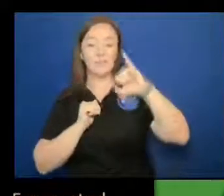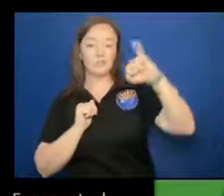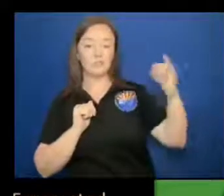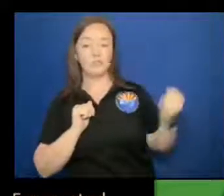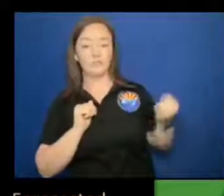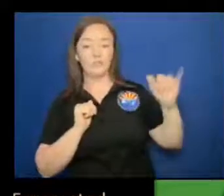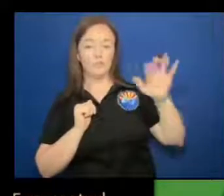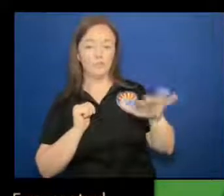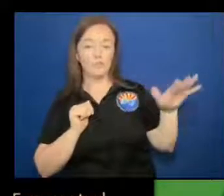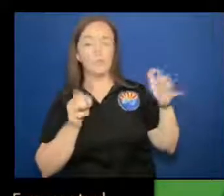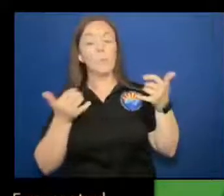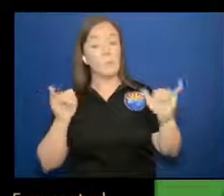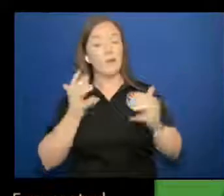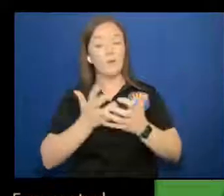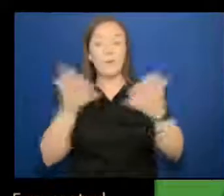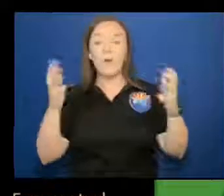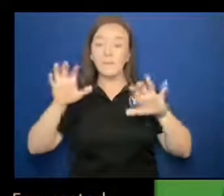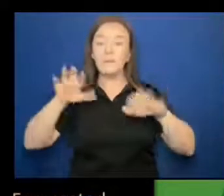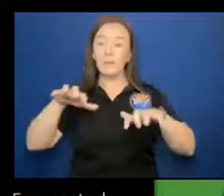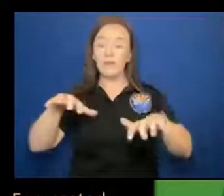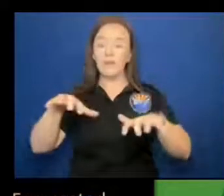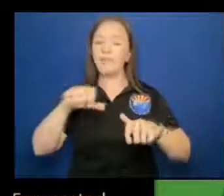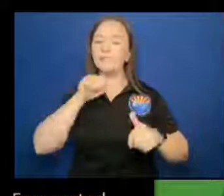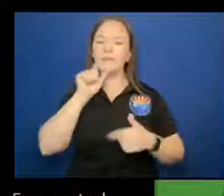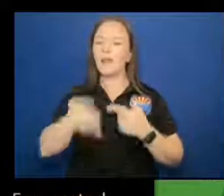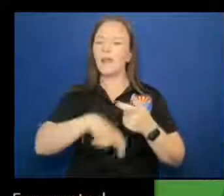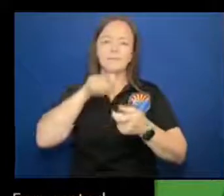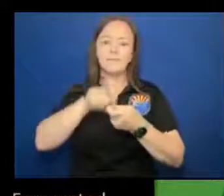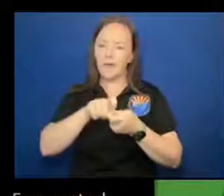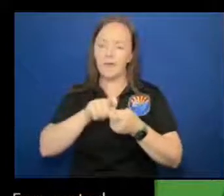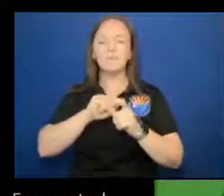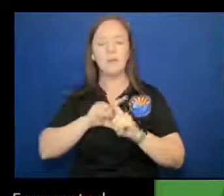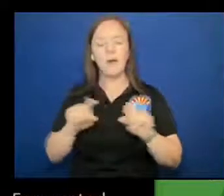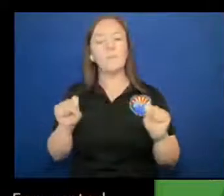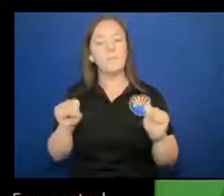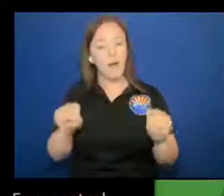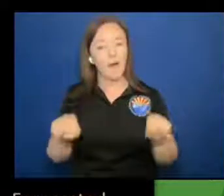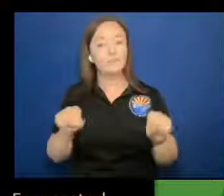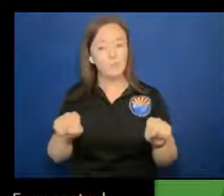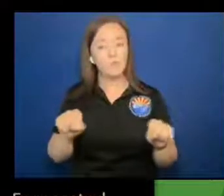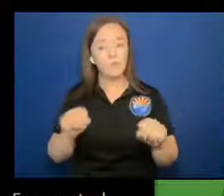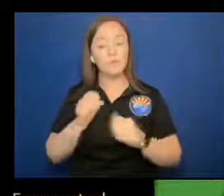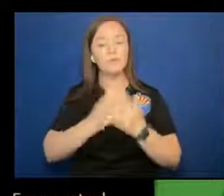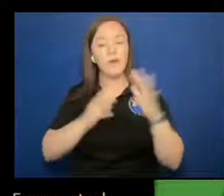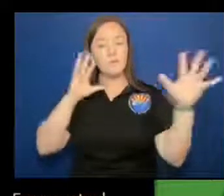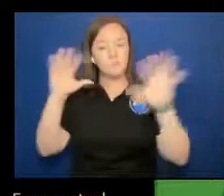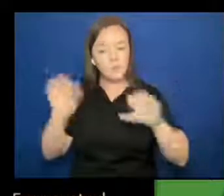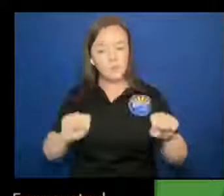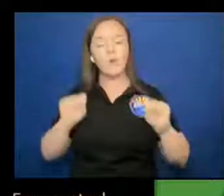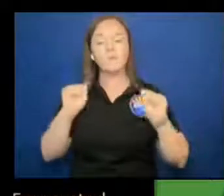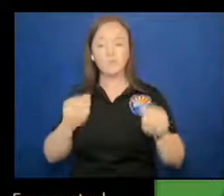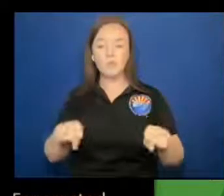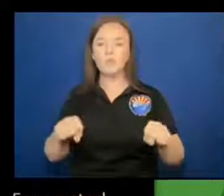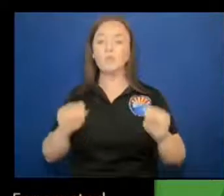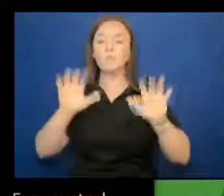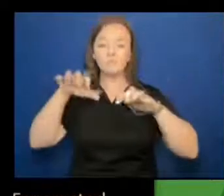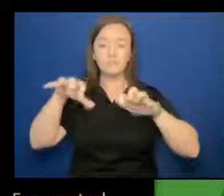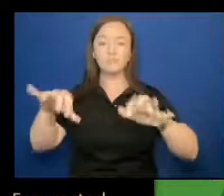WE HAVE NOT SEEN ANY RAIN SHOW UP OVER THE FIRE TODAY AND BUT WE HAVE THAT OPPORTUNITY THIS EVENING WITH